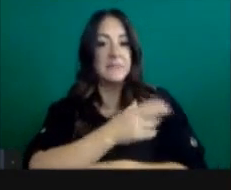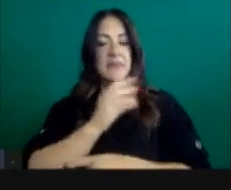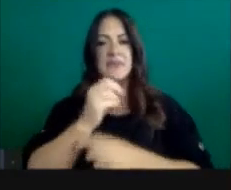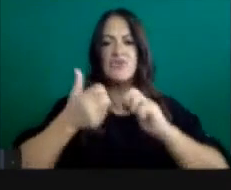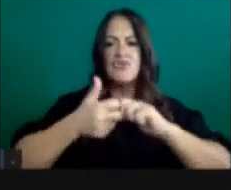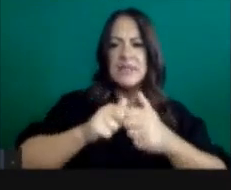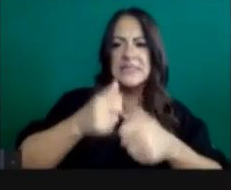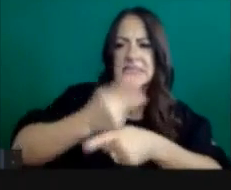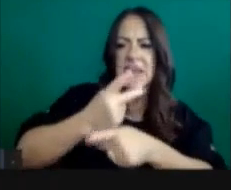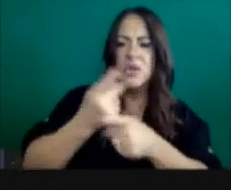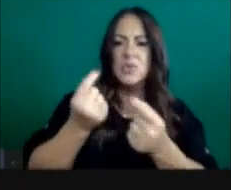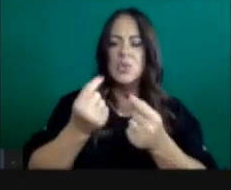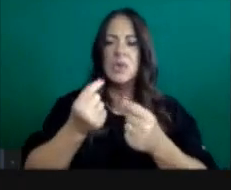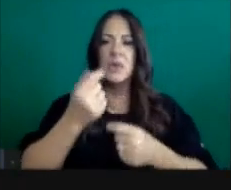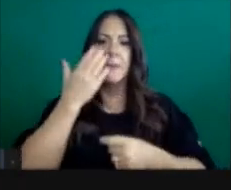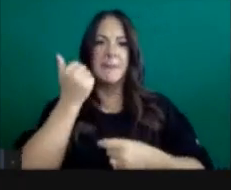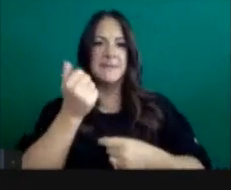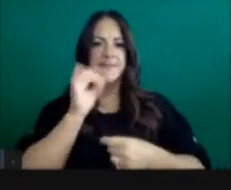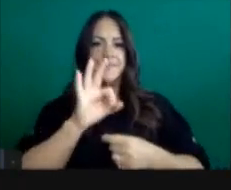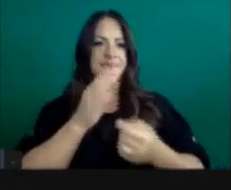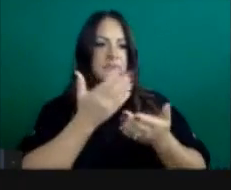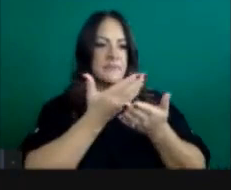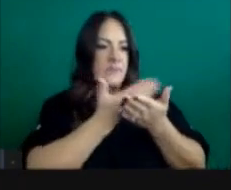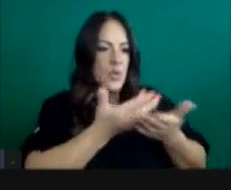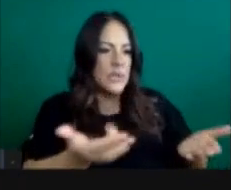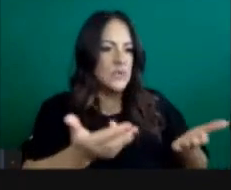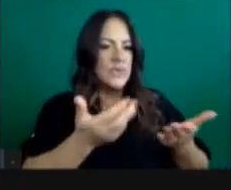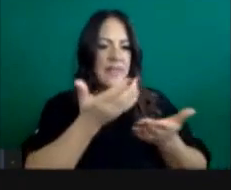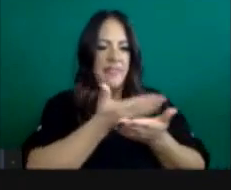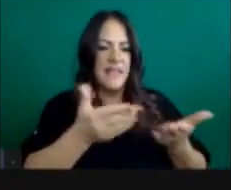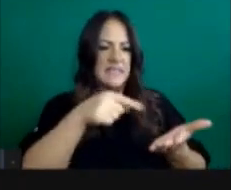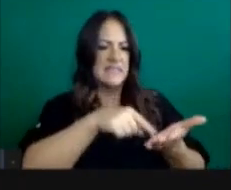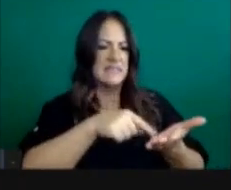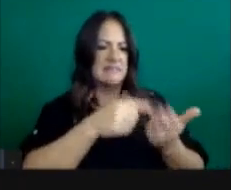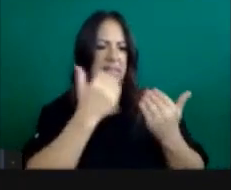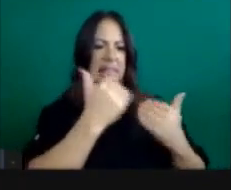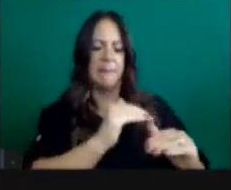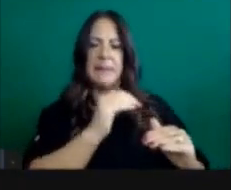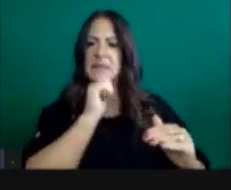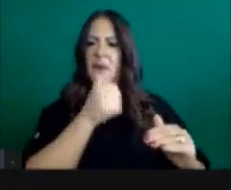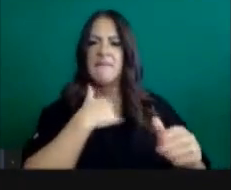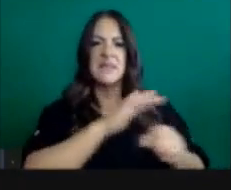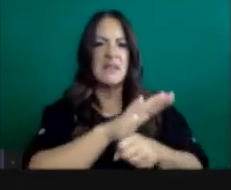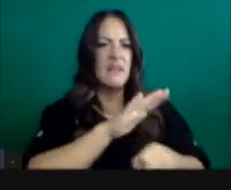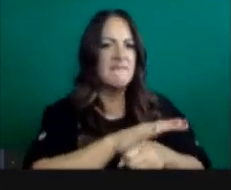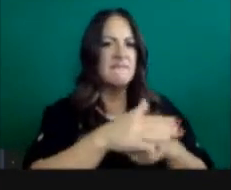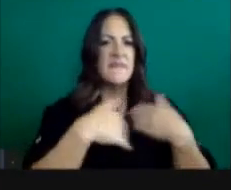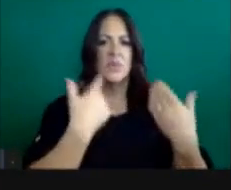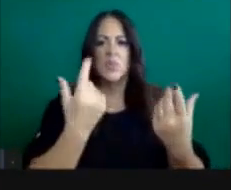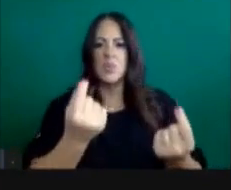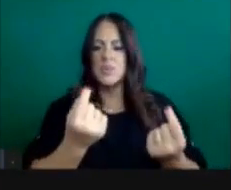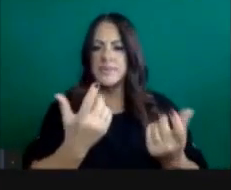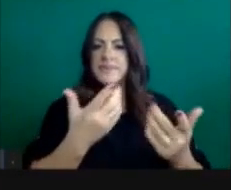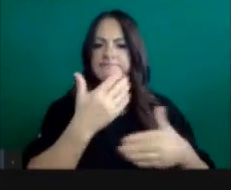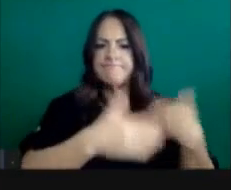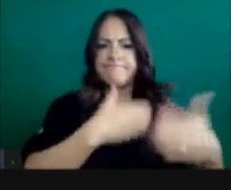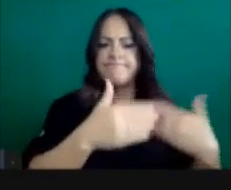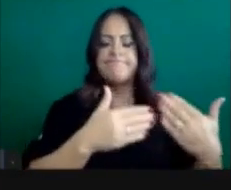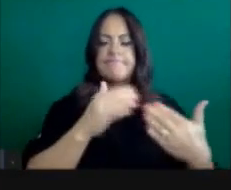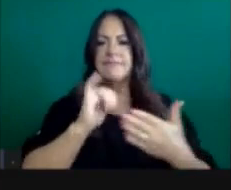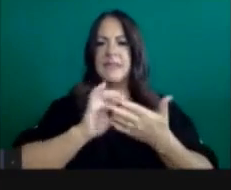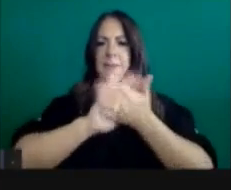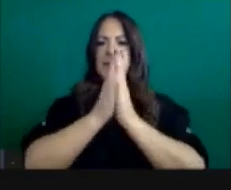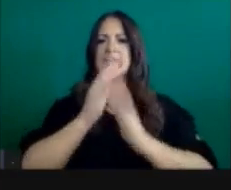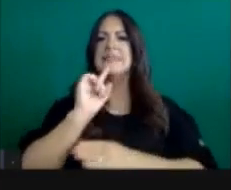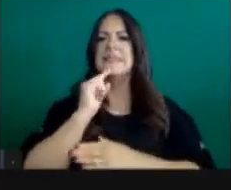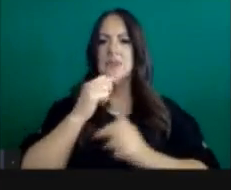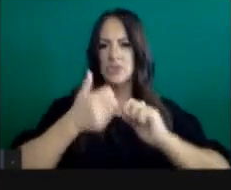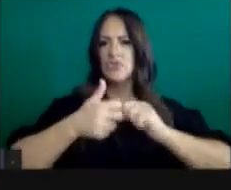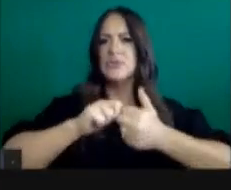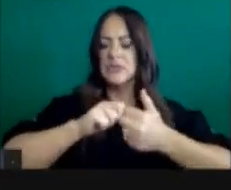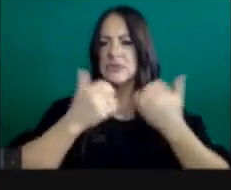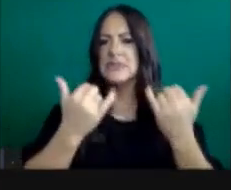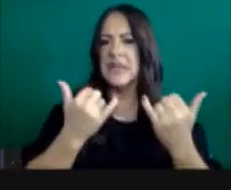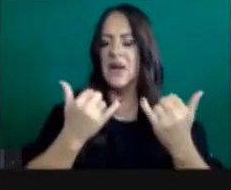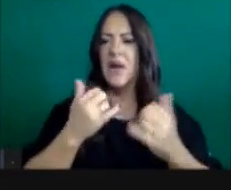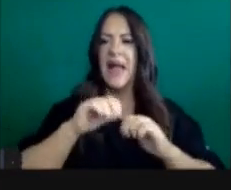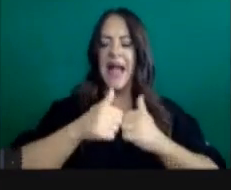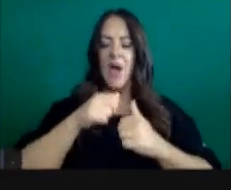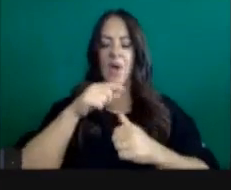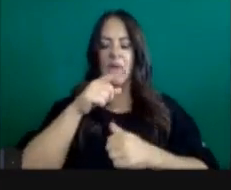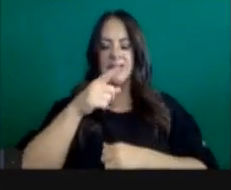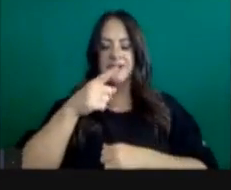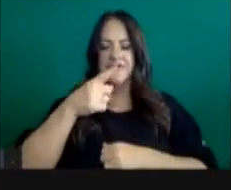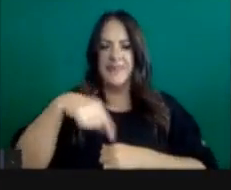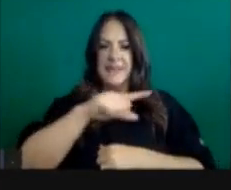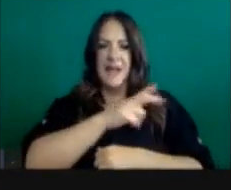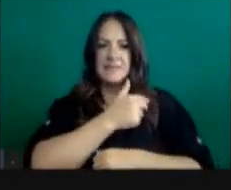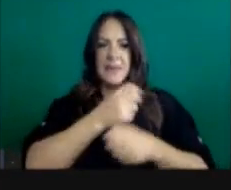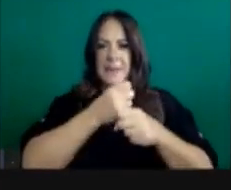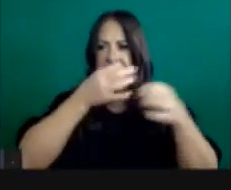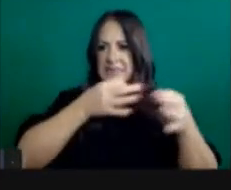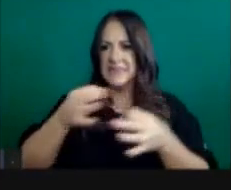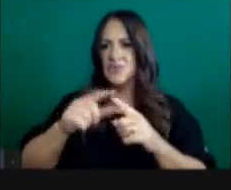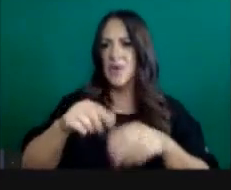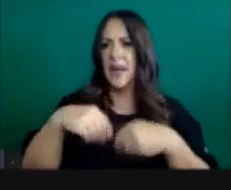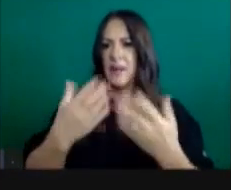HOSPITALS IN CRISIS CARE CONTINUUM, AS THE RESOURCES BECOME MORE SCARCE AND AS POSSIBLES ARE PUSHED TO THEIR LIMIT, HOSPITAL CRISIS CARE GUIDELINES, PLANNING, AND